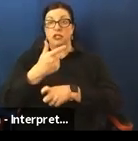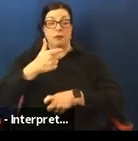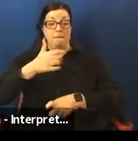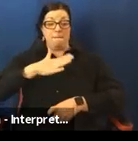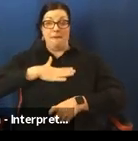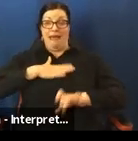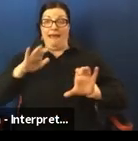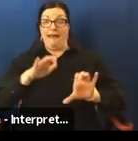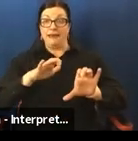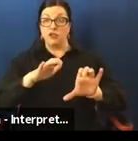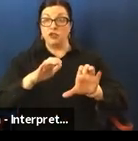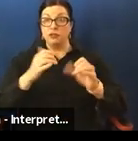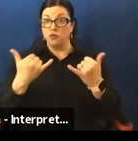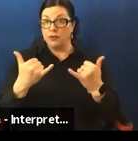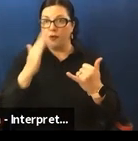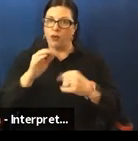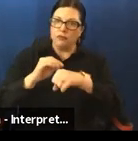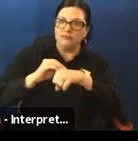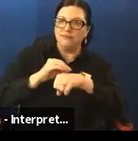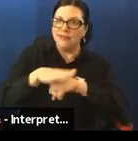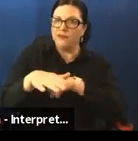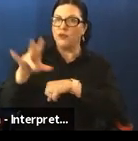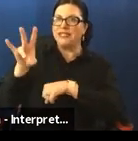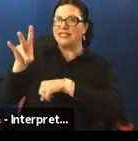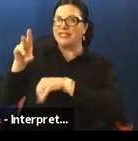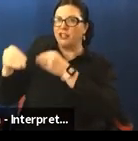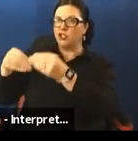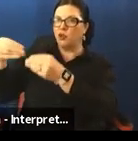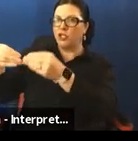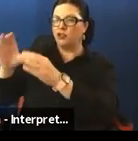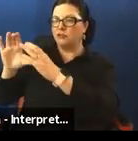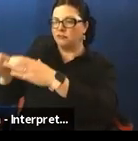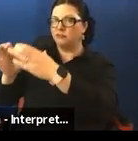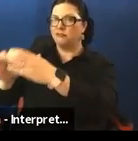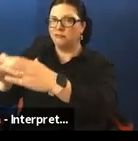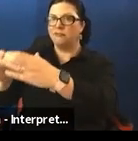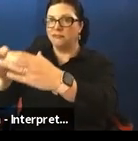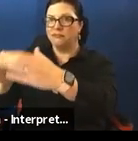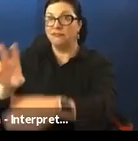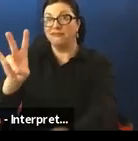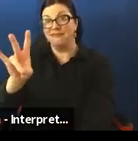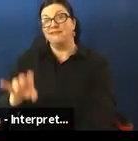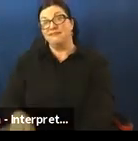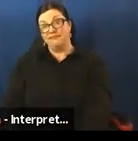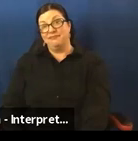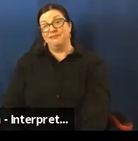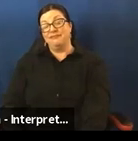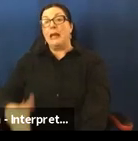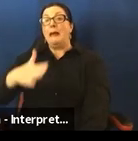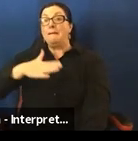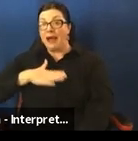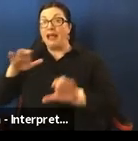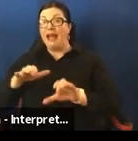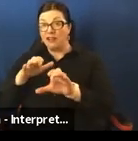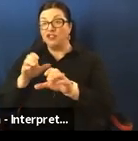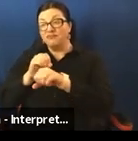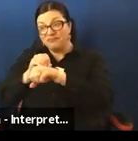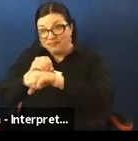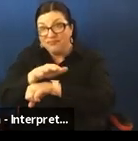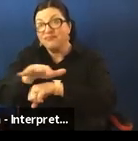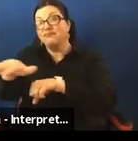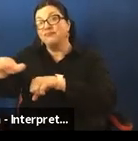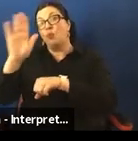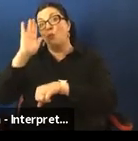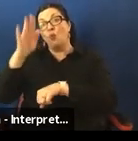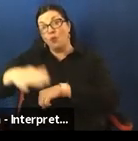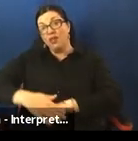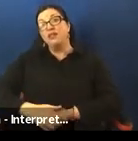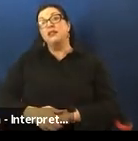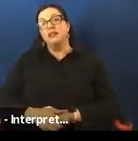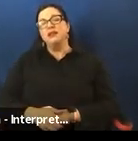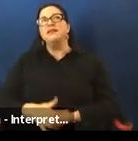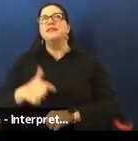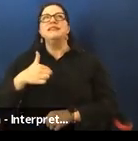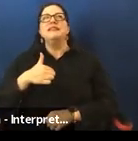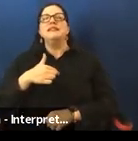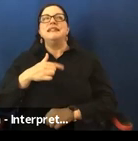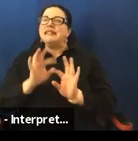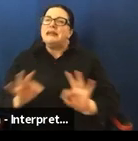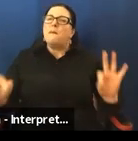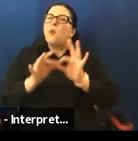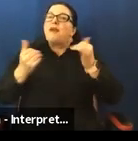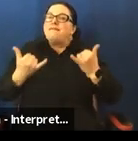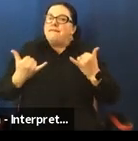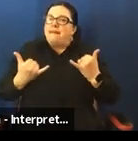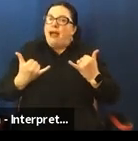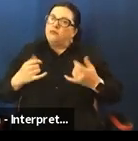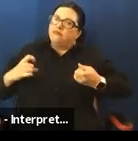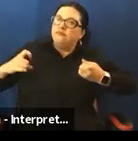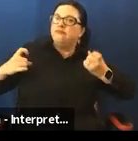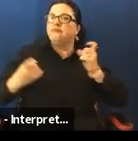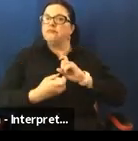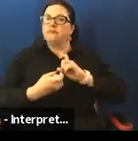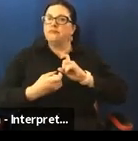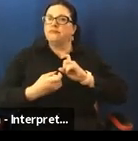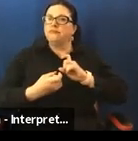Jason Williams: And the things that have affected and impacted me have been through the last seven generations up till now. So I strongly encourage you to be different or be more of what you already are being a safe person and a connection.